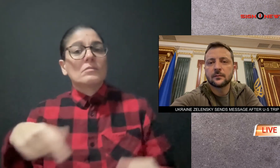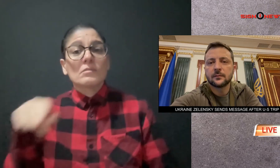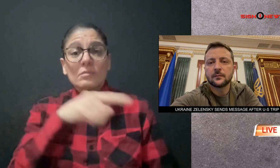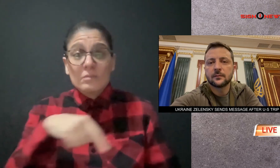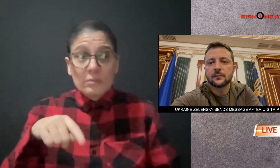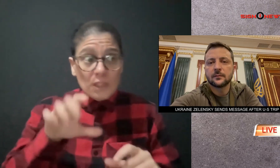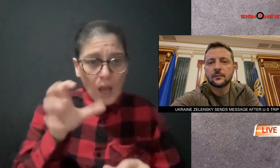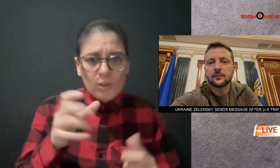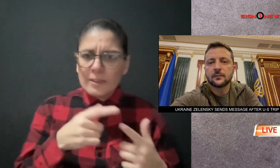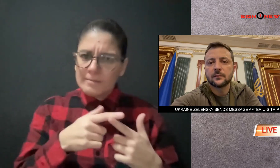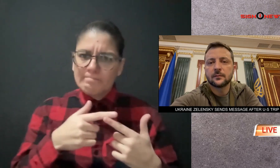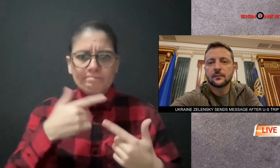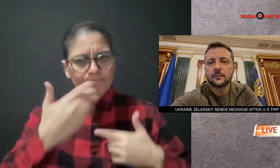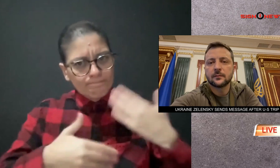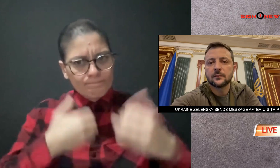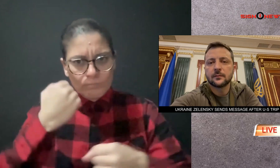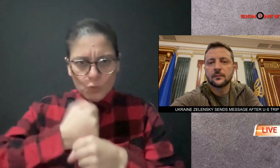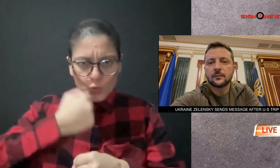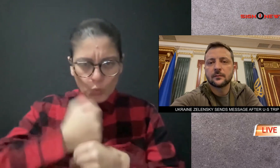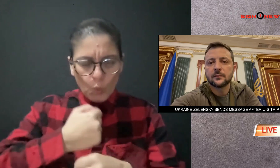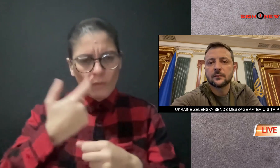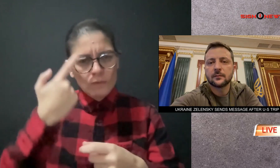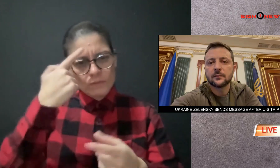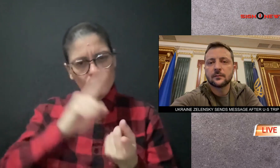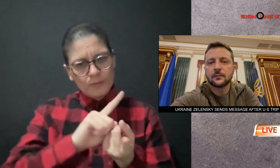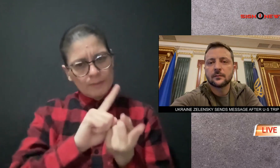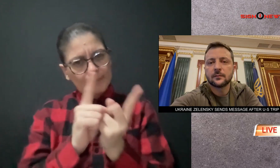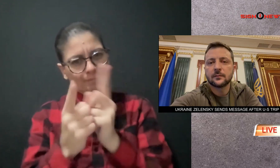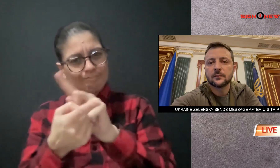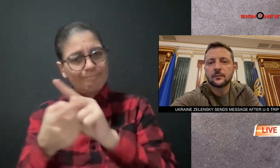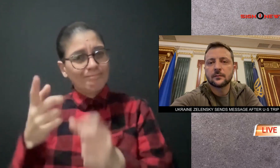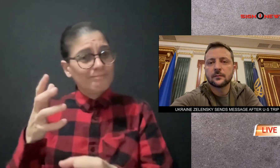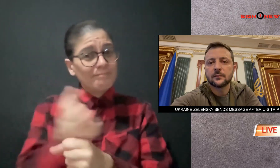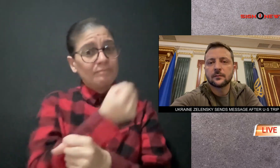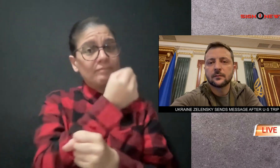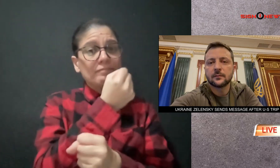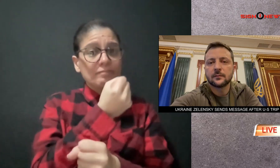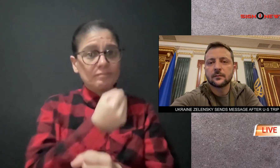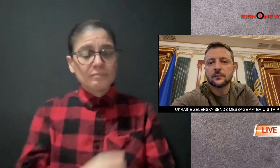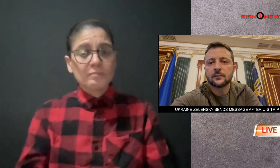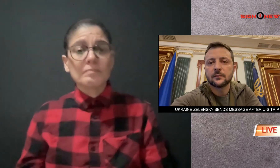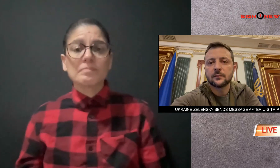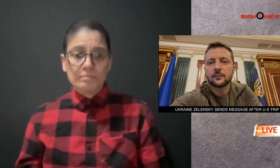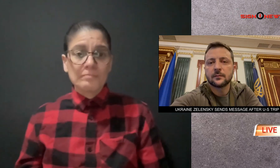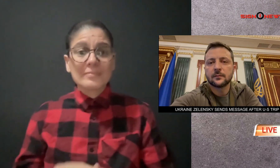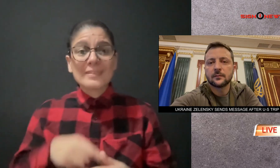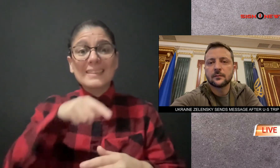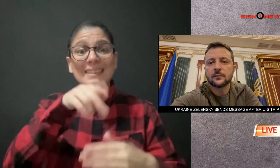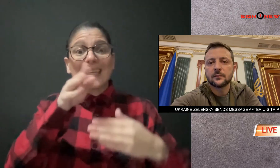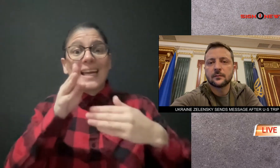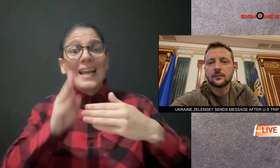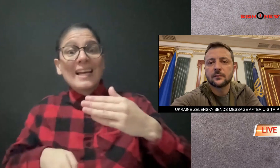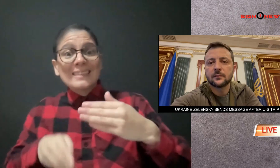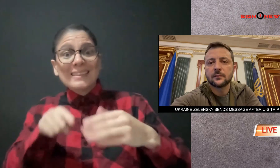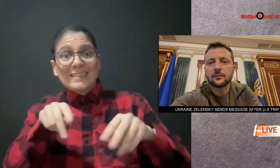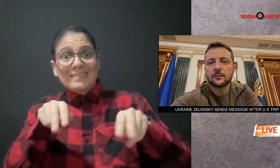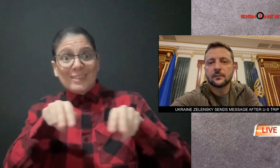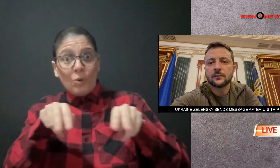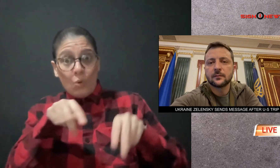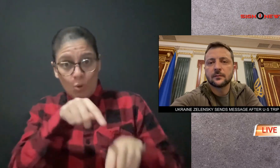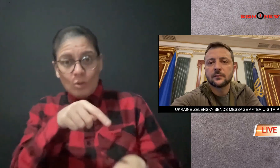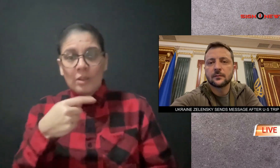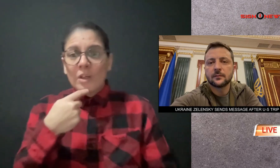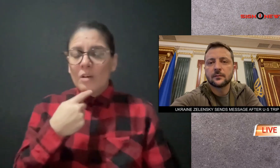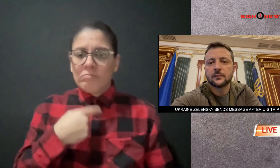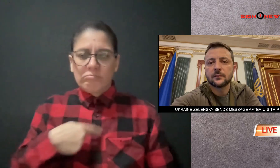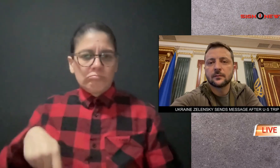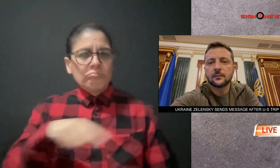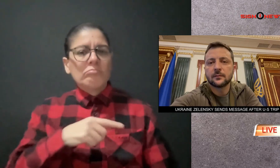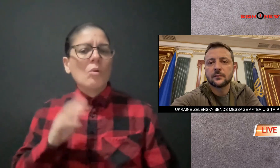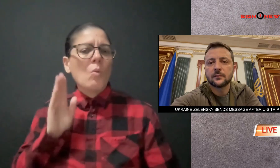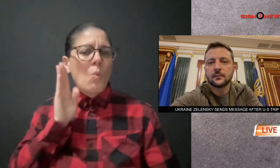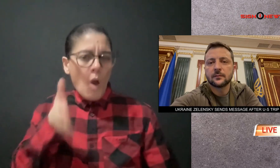wished everyone good health and said the country is working for victory he closed the video